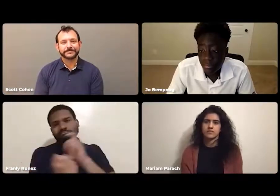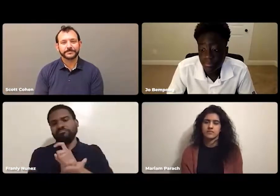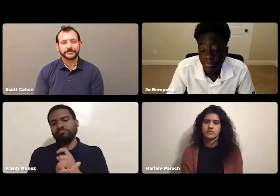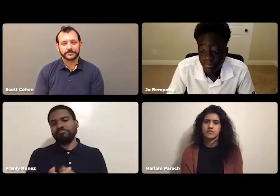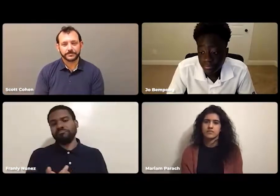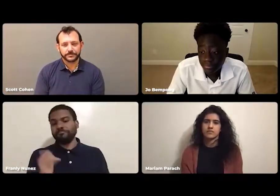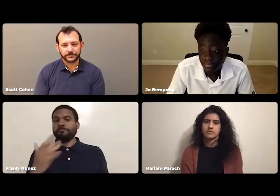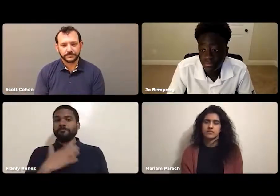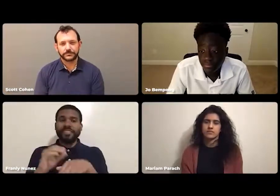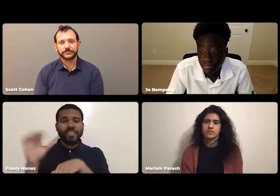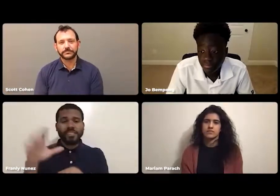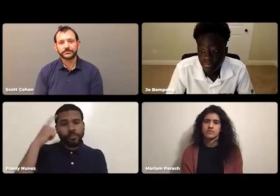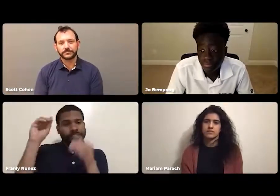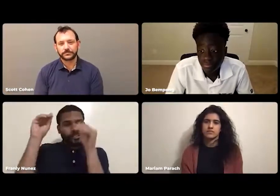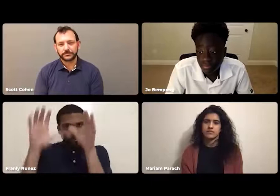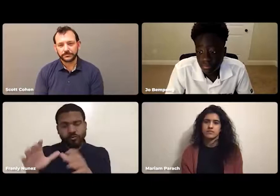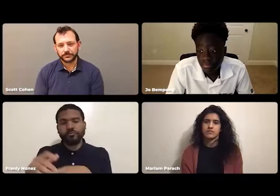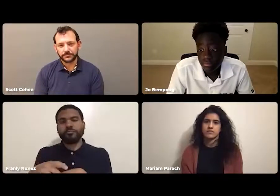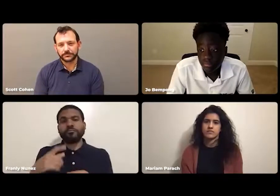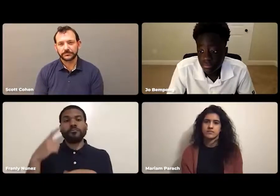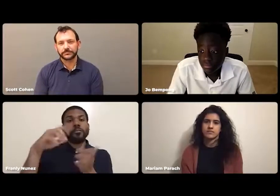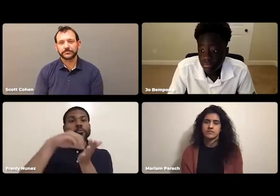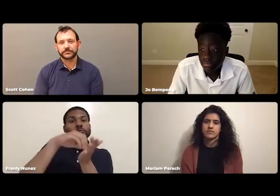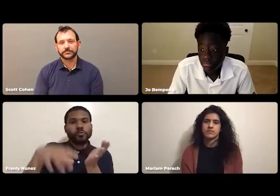We need to inspire folks.